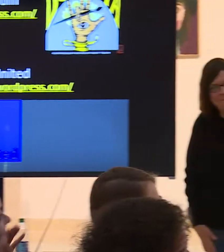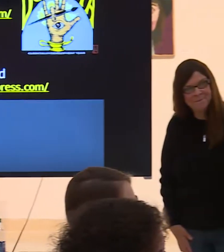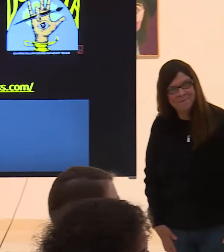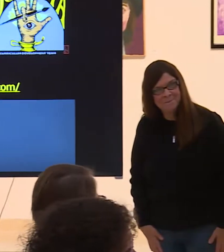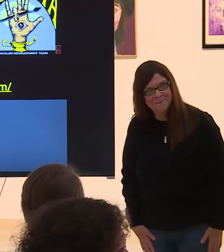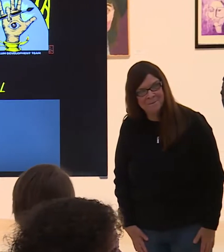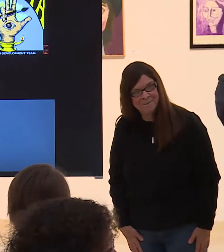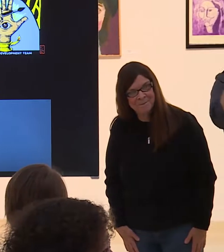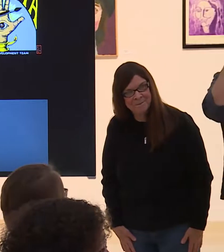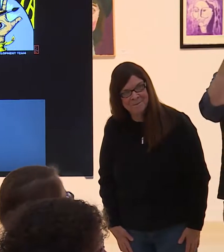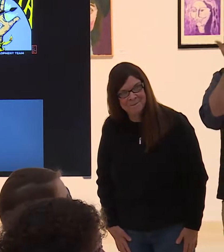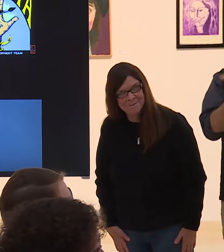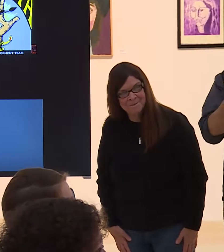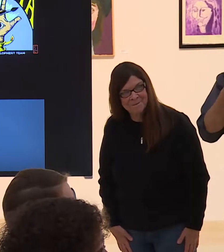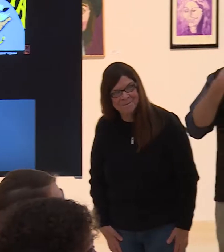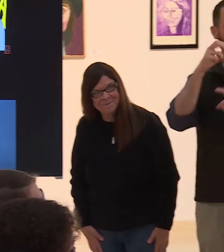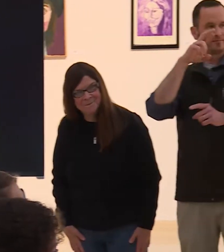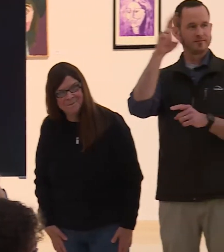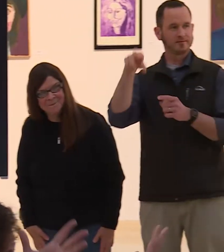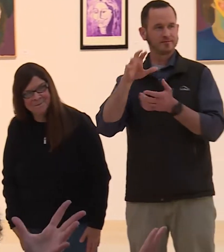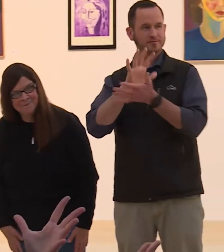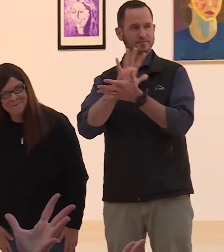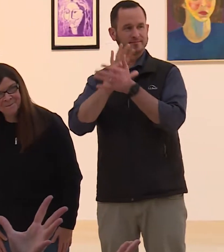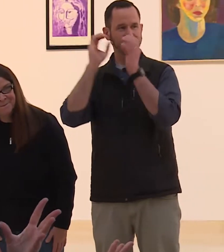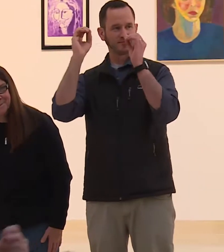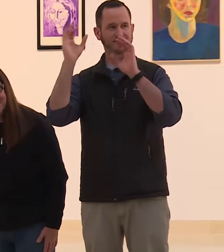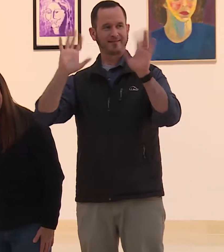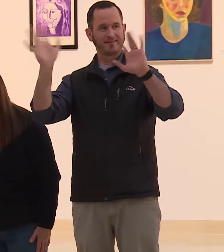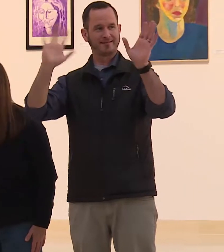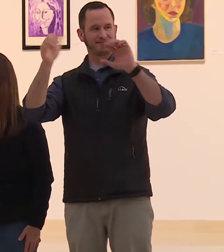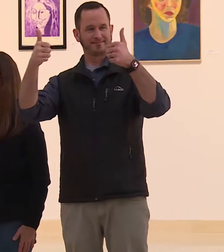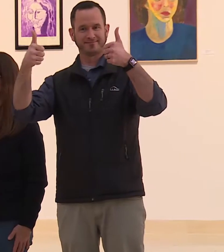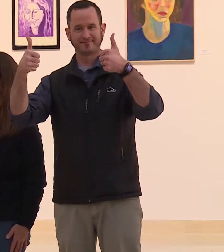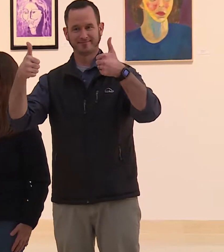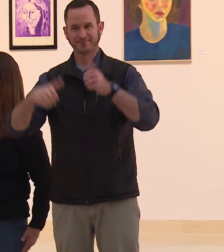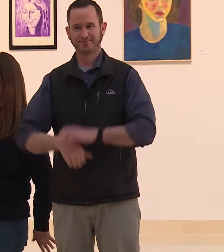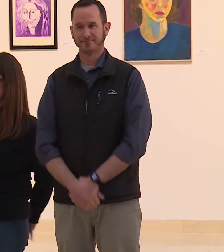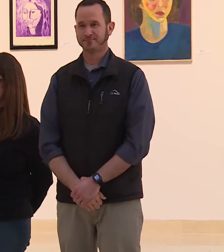Patti: And here is David Call right over here. David: I just arrived from Rochester School for the Deaf,